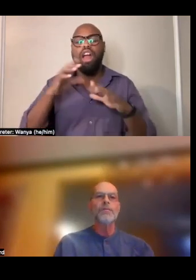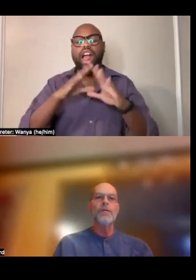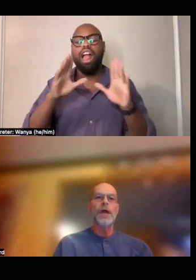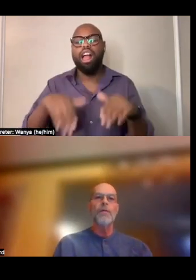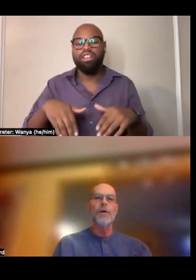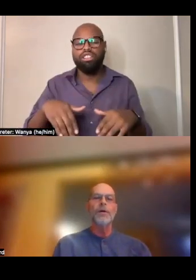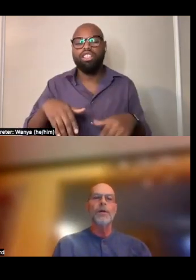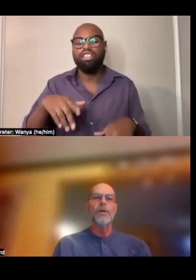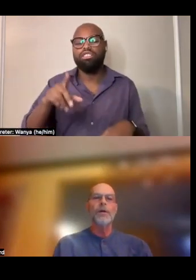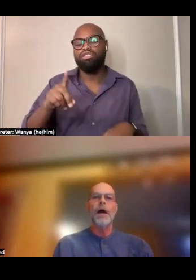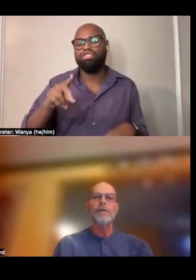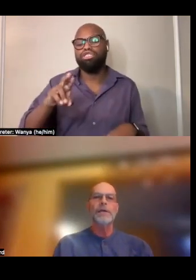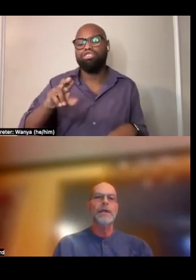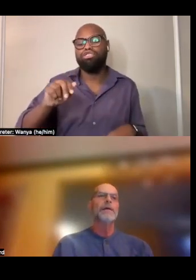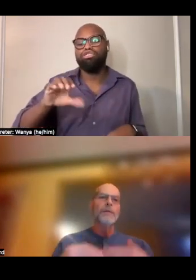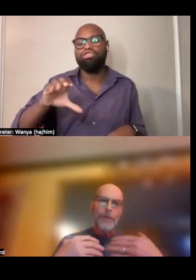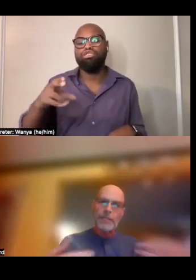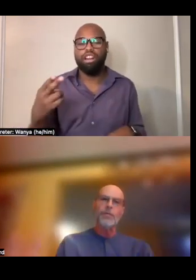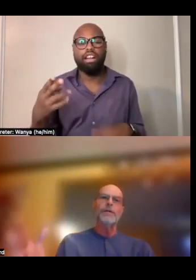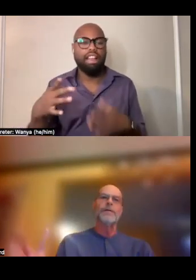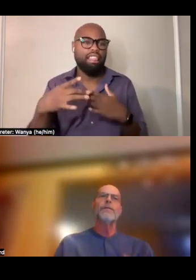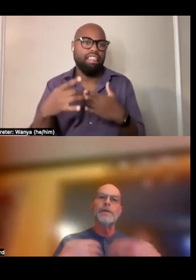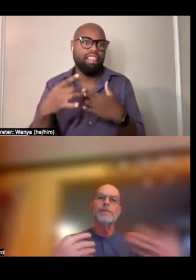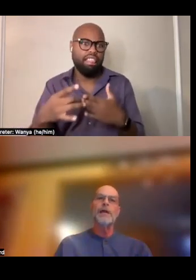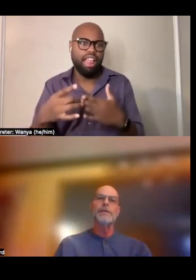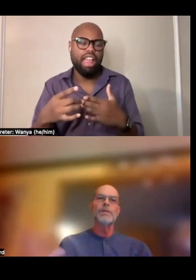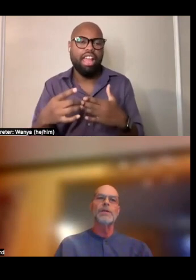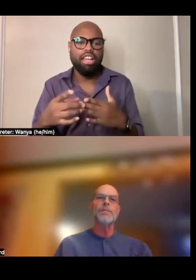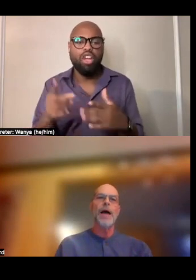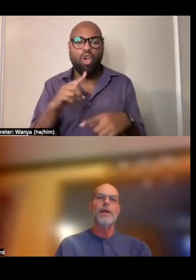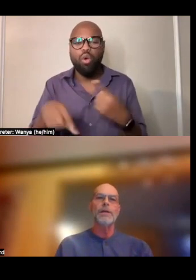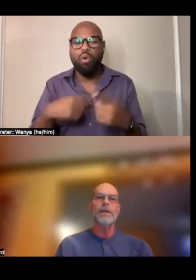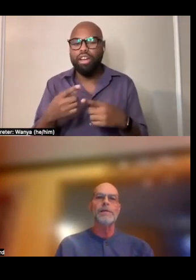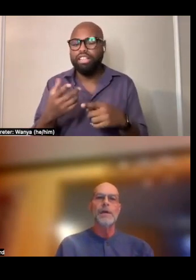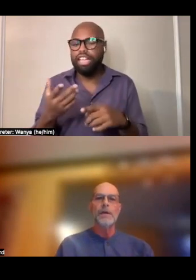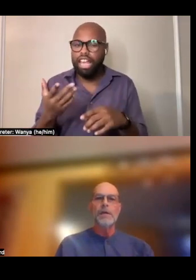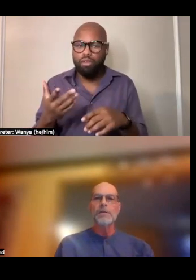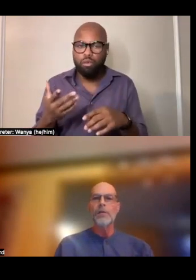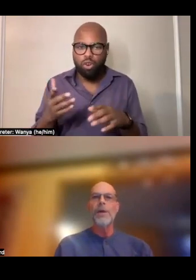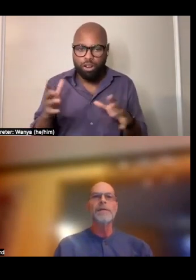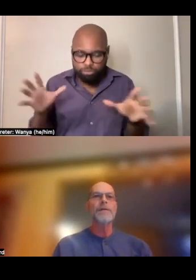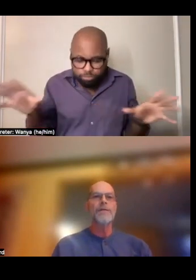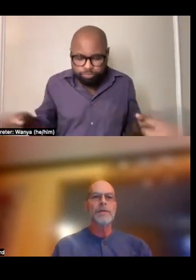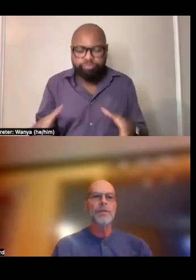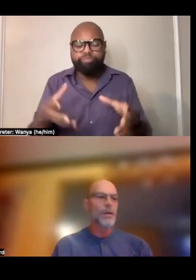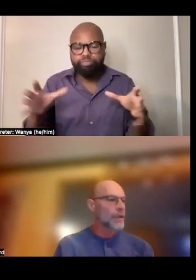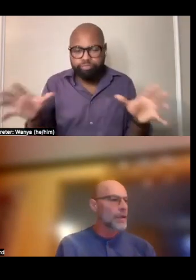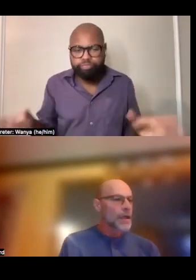And when they were really organizing, that's when the states and municipalities started passing vistability.